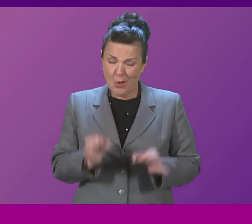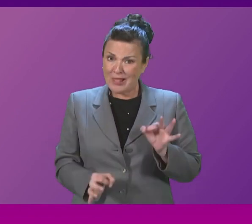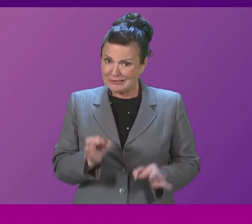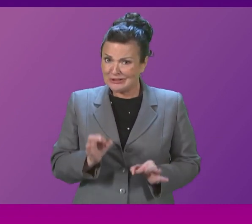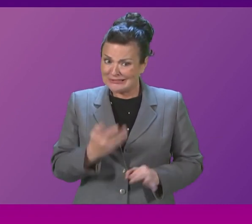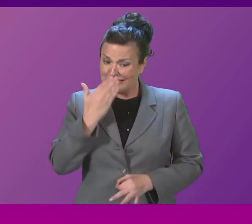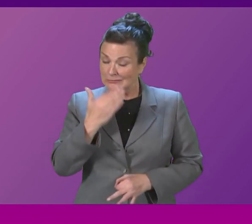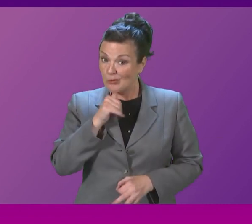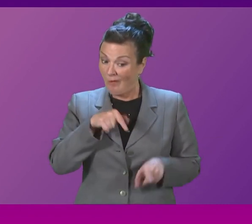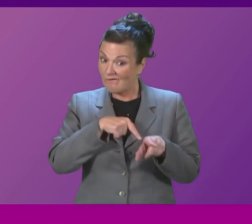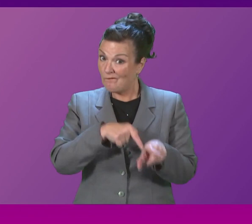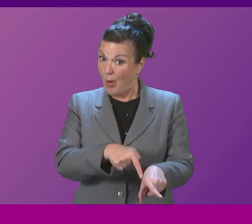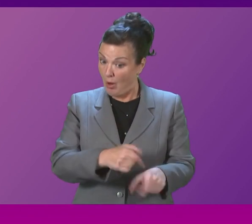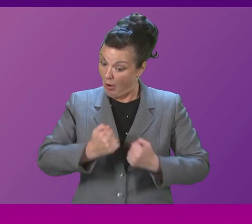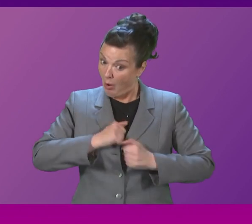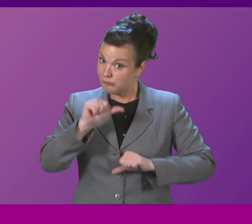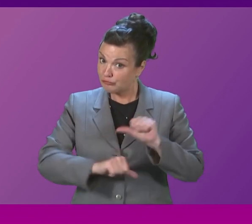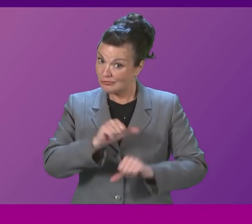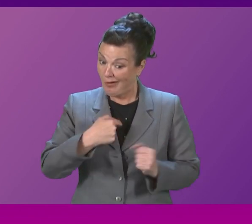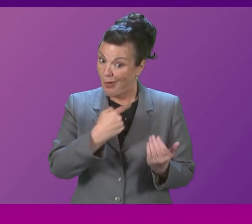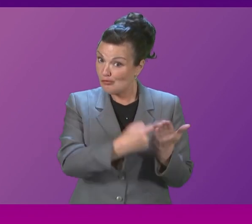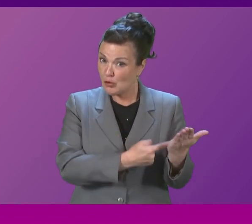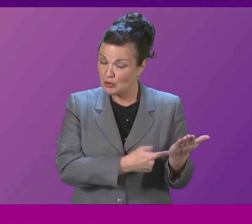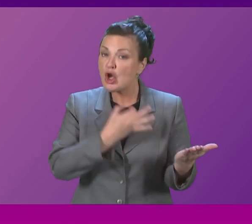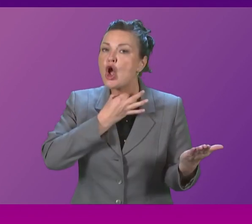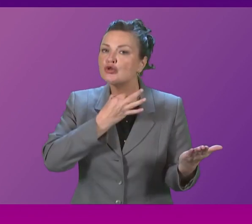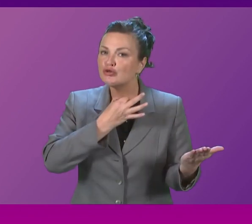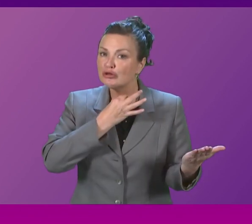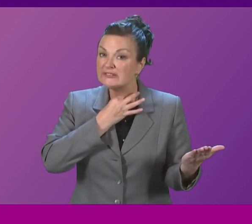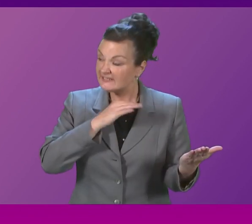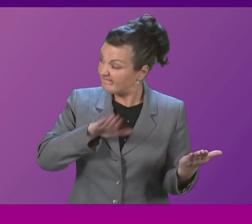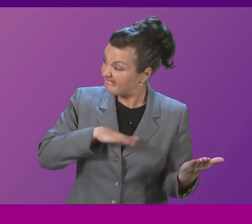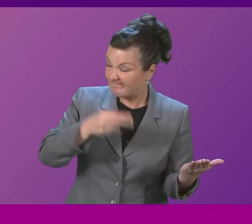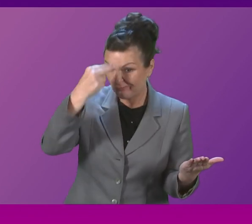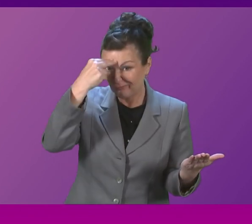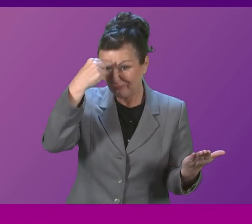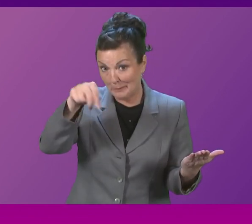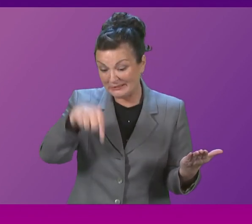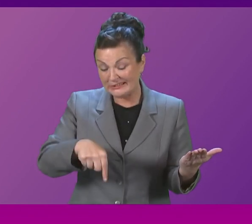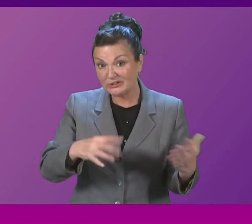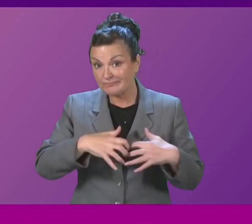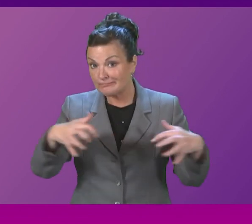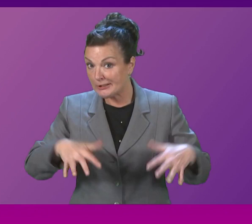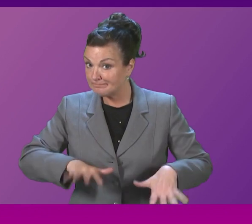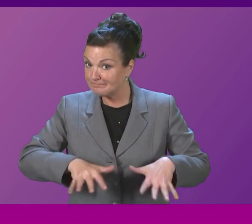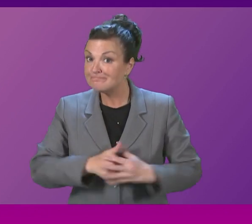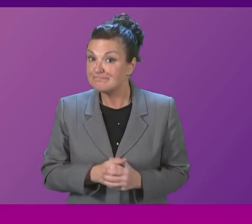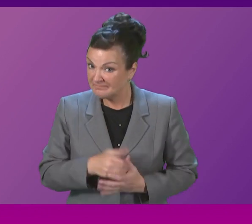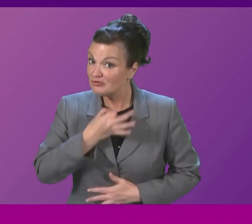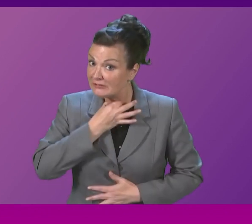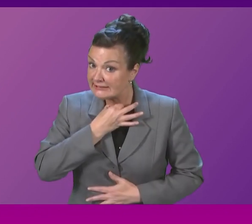not abiding by our processes and codes risks bringing the Parliament into disrepute and